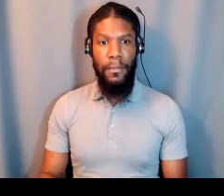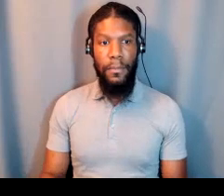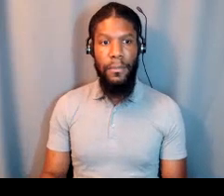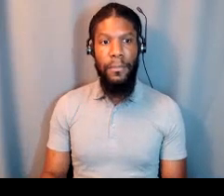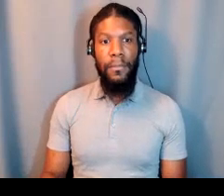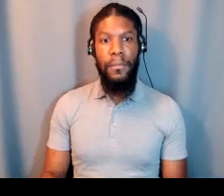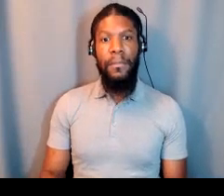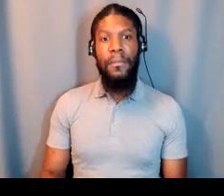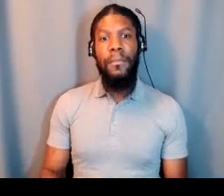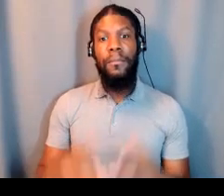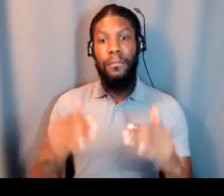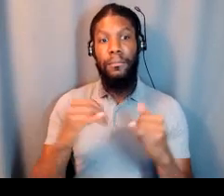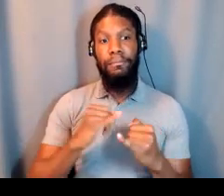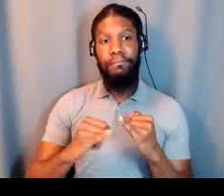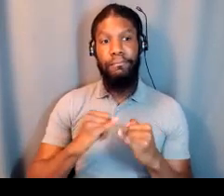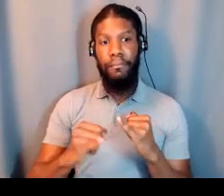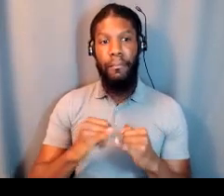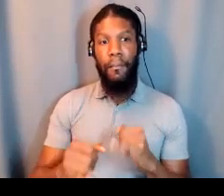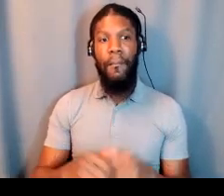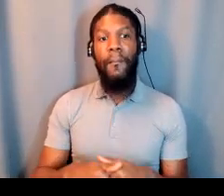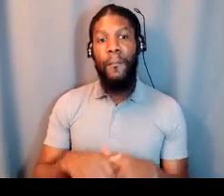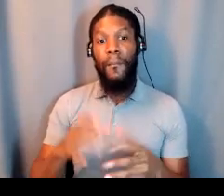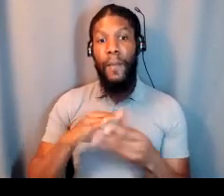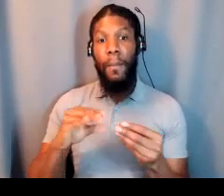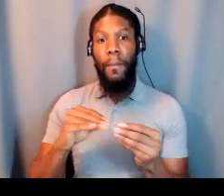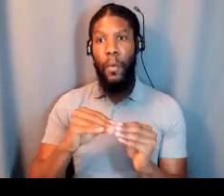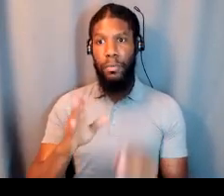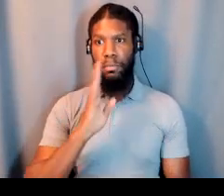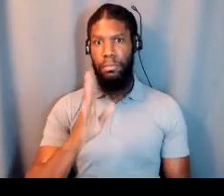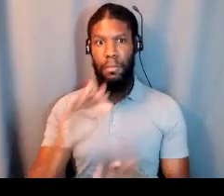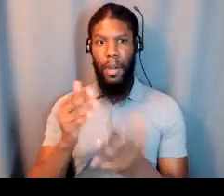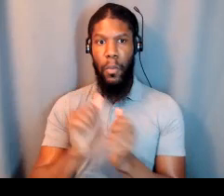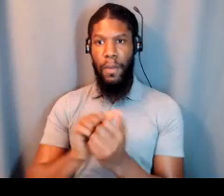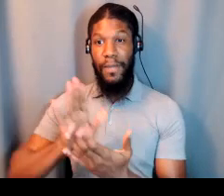than they might ve been in a face-to-face consultation. This occurs, I think, in order to avoid potential confusion.